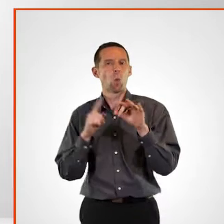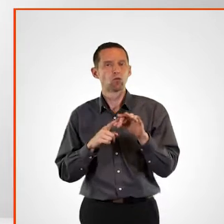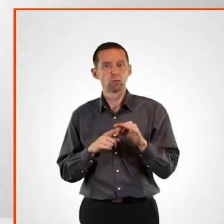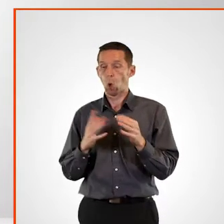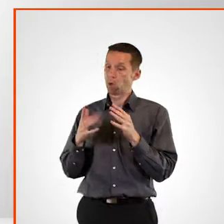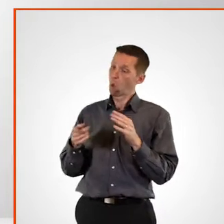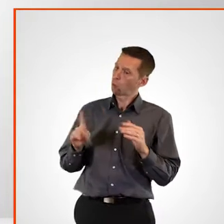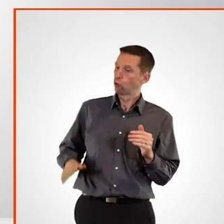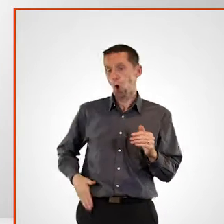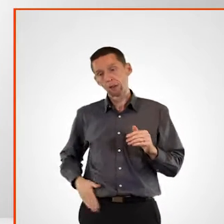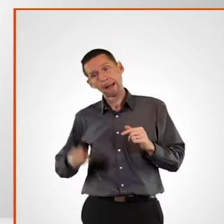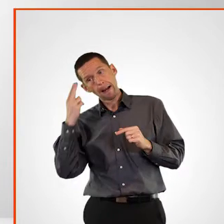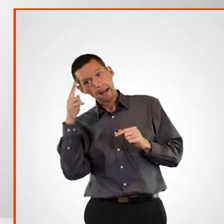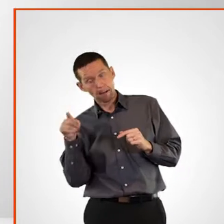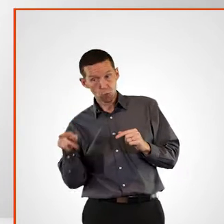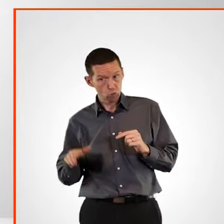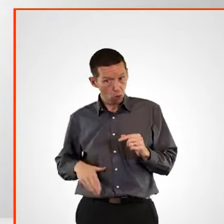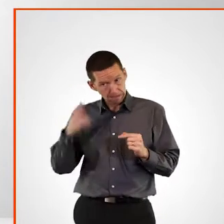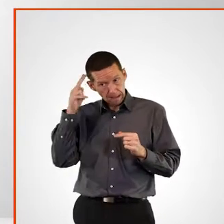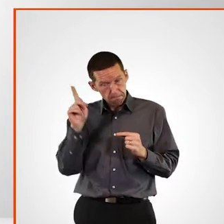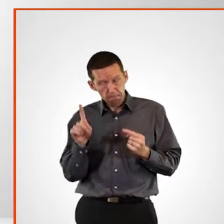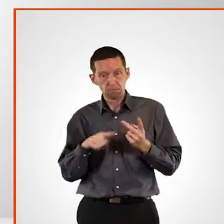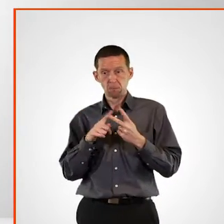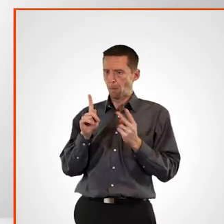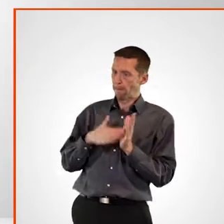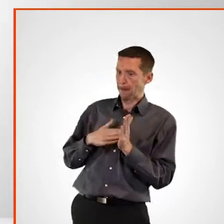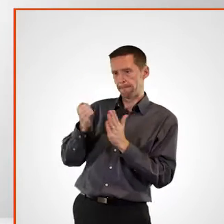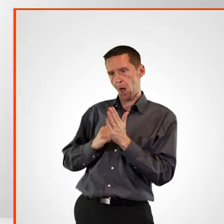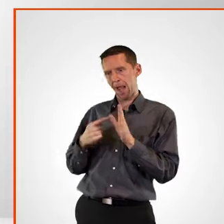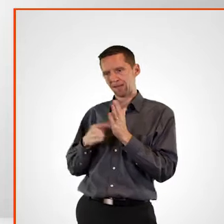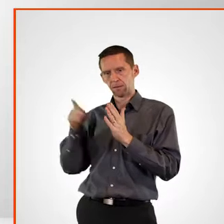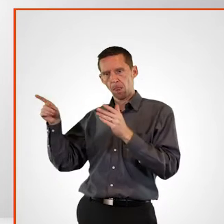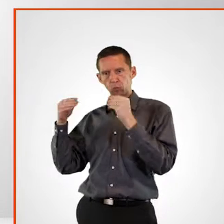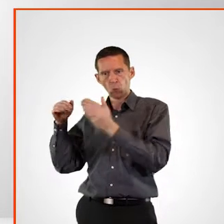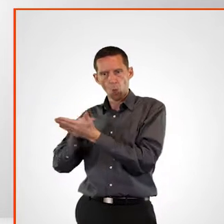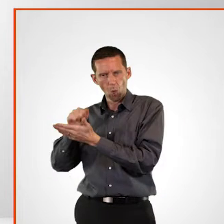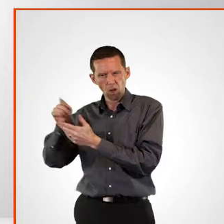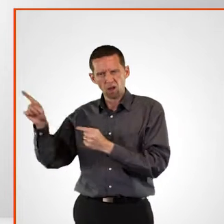"What was the dog's name?" "What did mommy buy at the store?" That kind of thing.